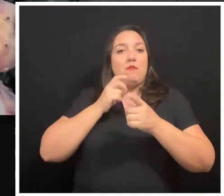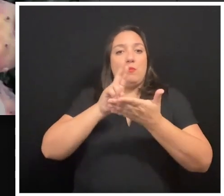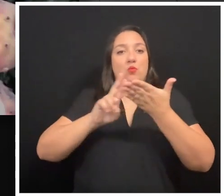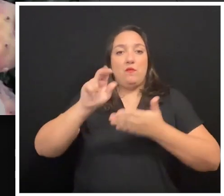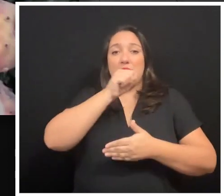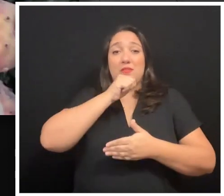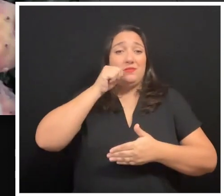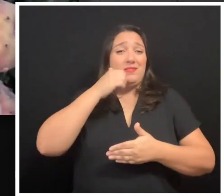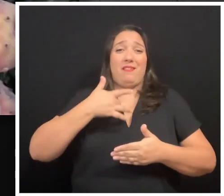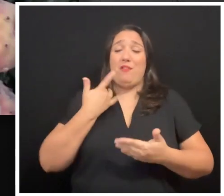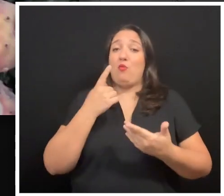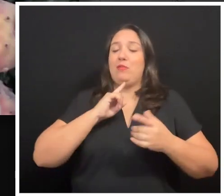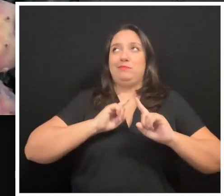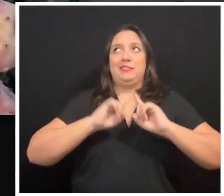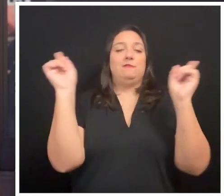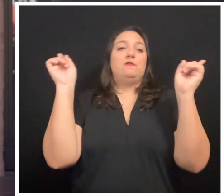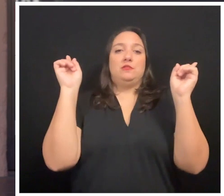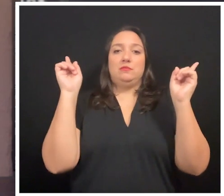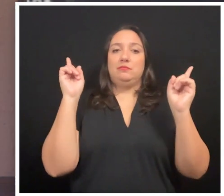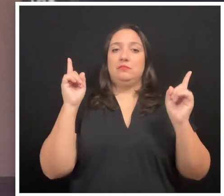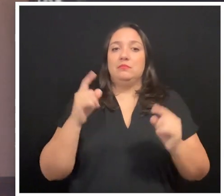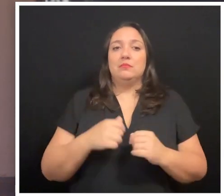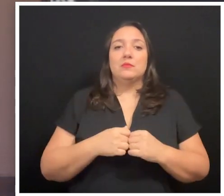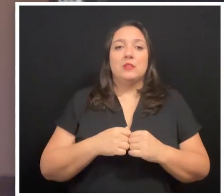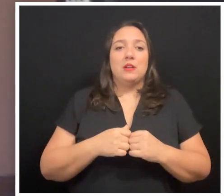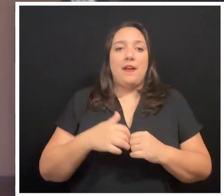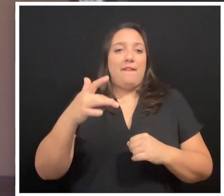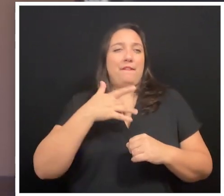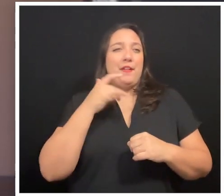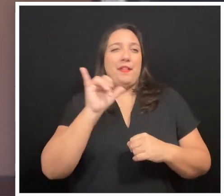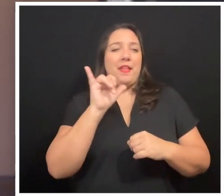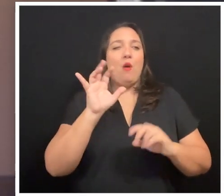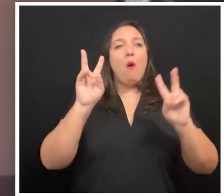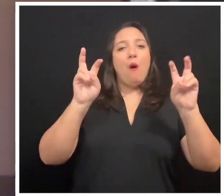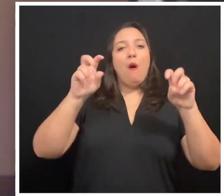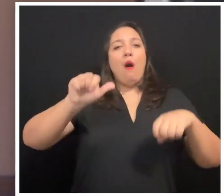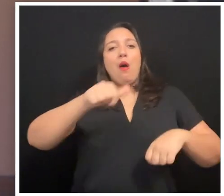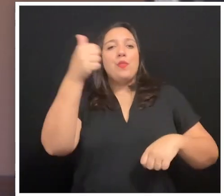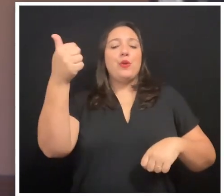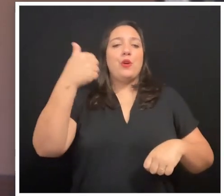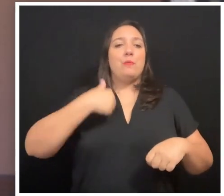where I felt like a total outsider. Feeling like the other as a poor person,